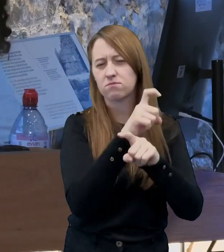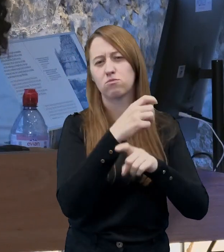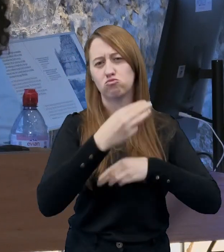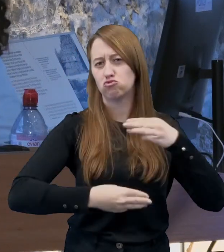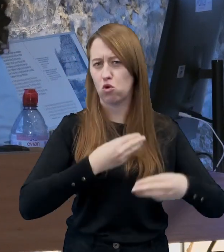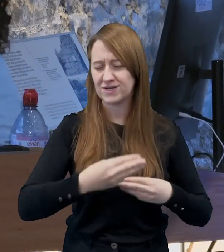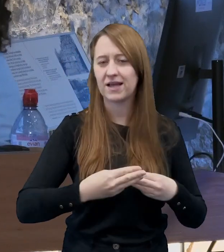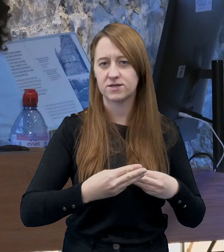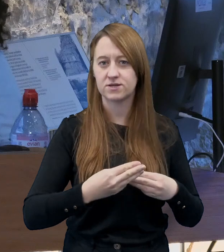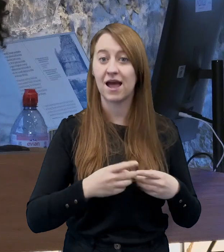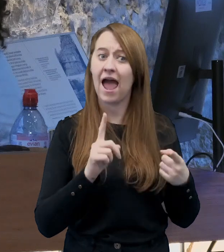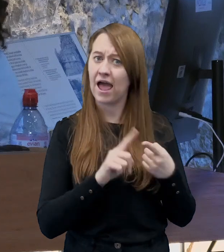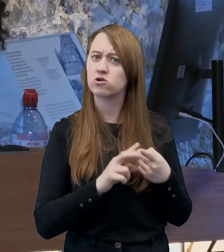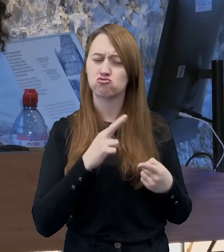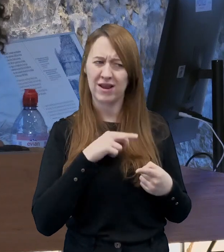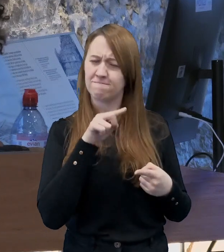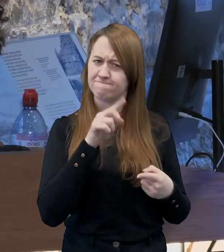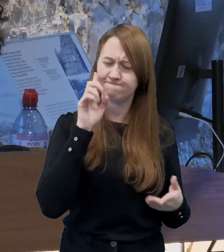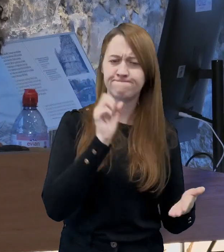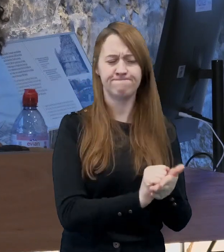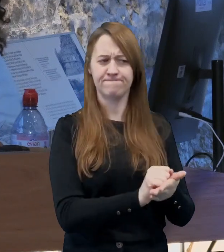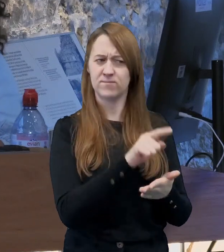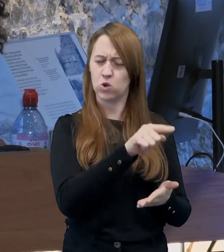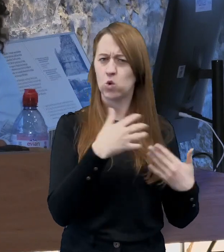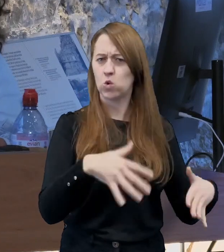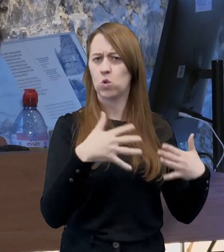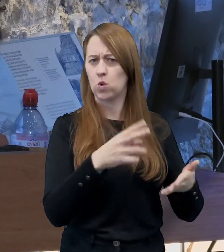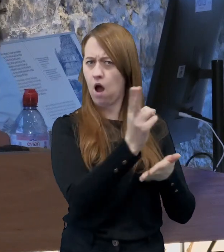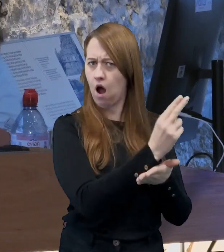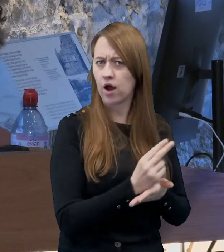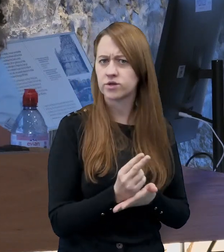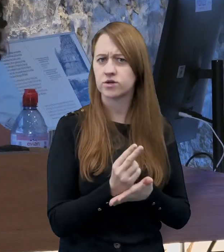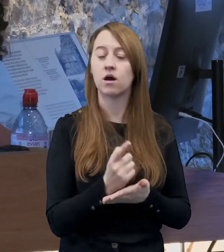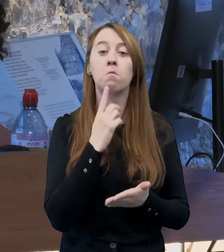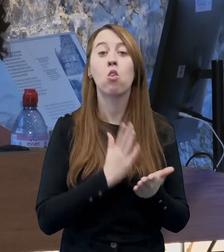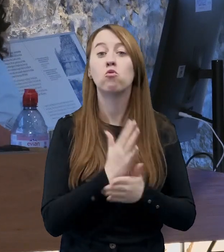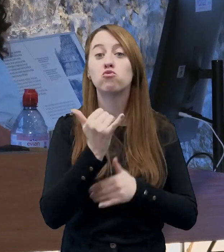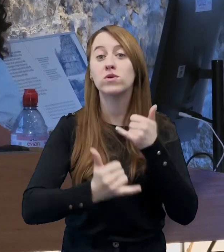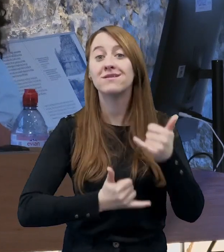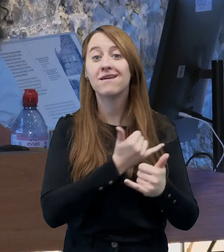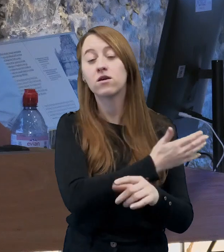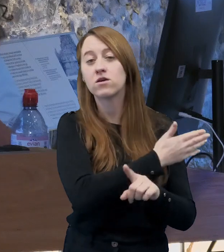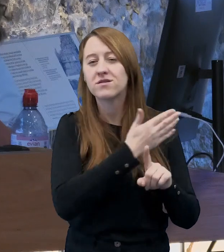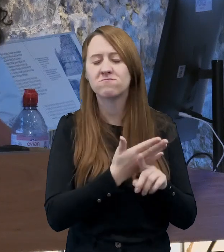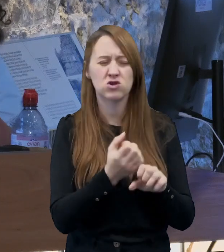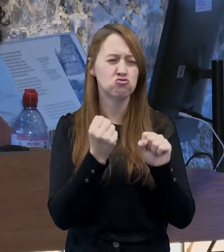considered as works of arts in their own right. Over the years they've been so abused basically, and they've